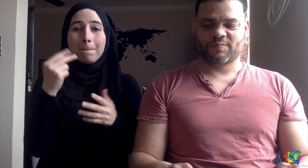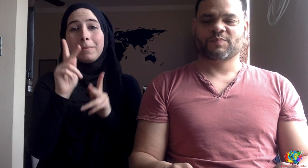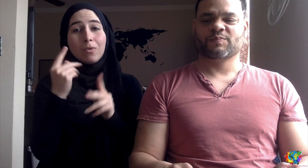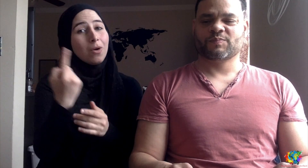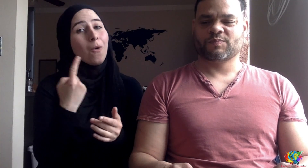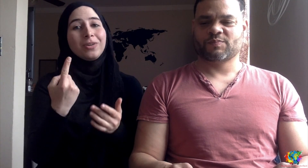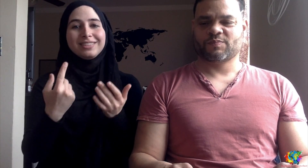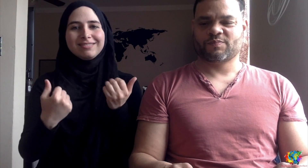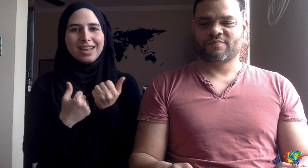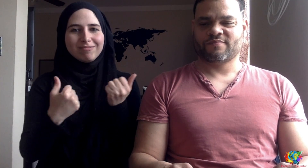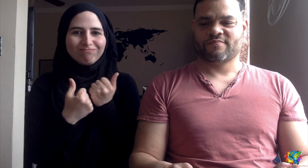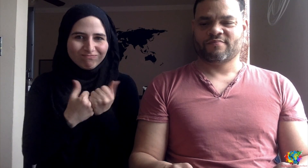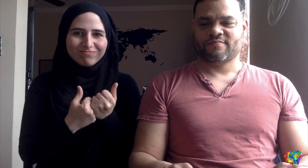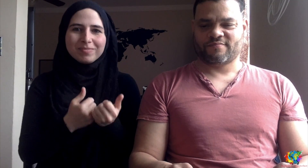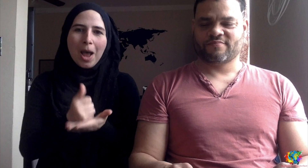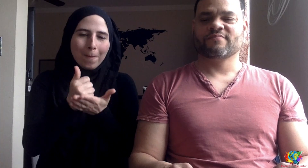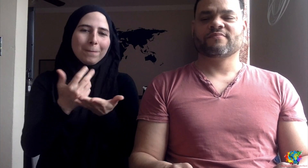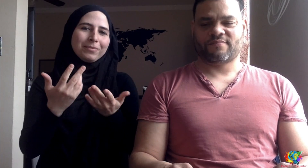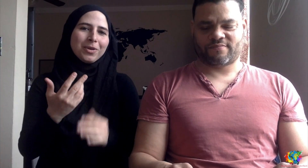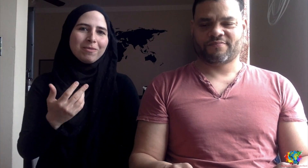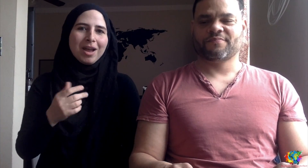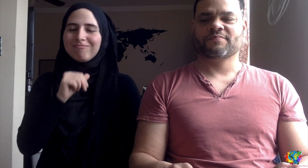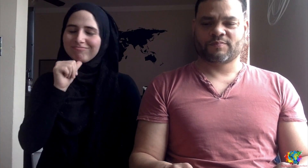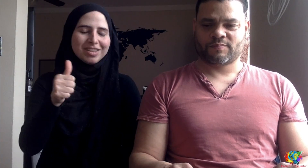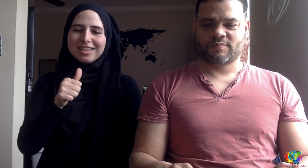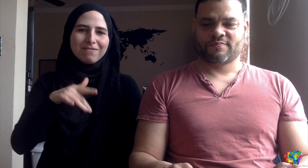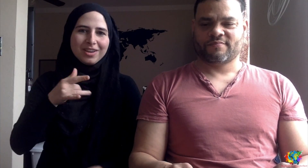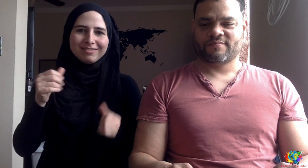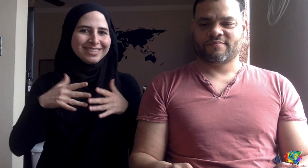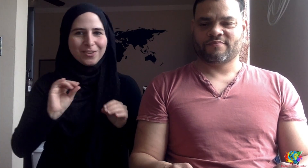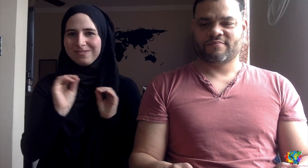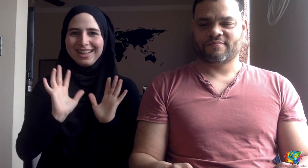Zee: People will always support and help you. So I wasn't afraid. No fear at all